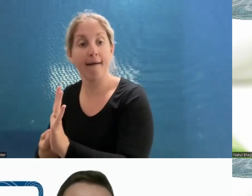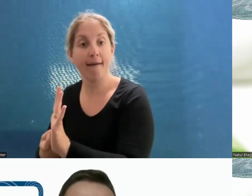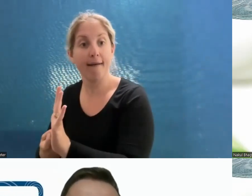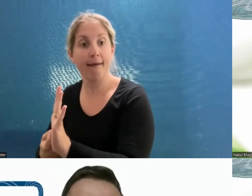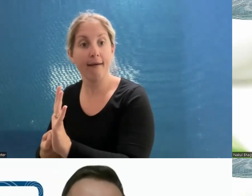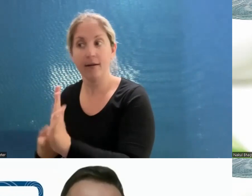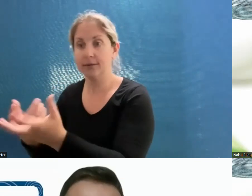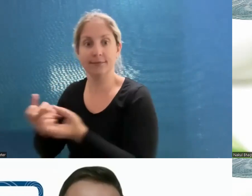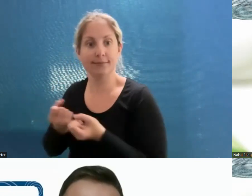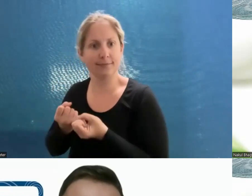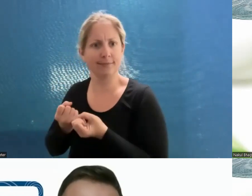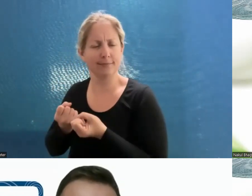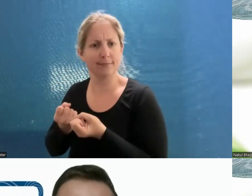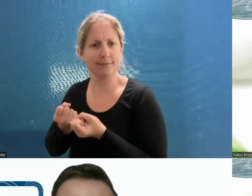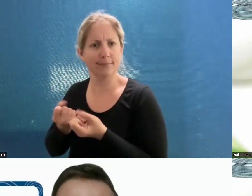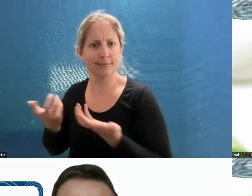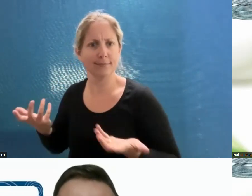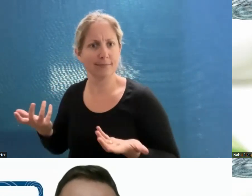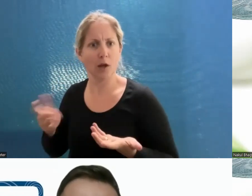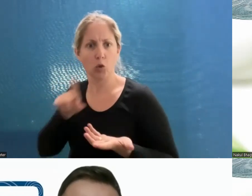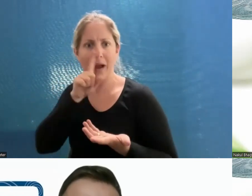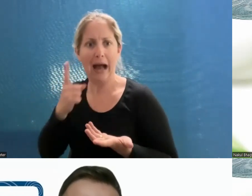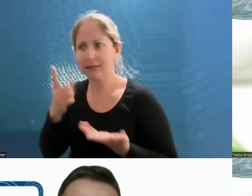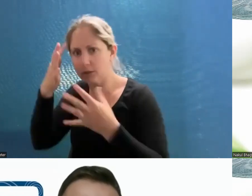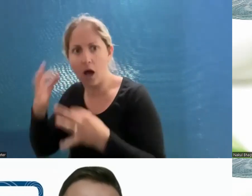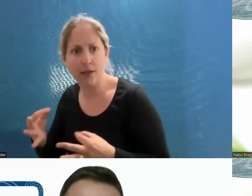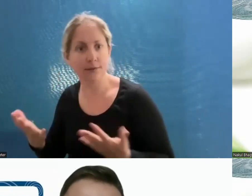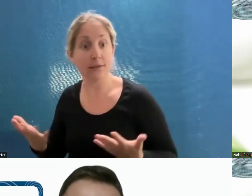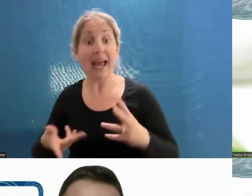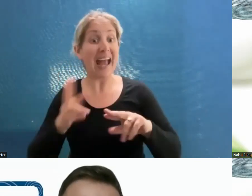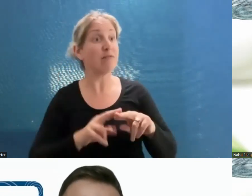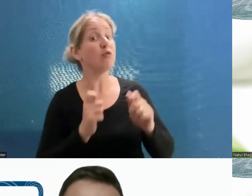to a final hearing at the tribunal and the tribunal then makes its decision.